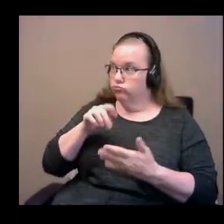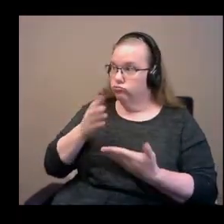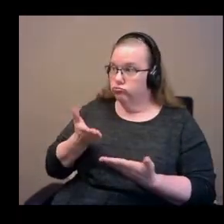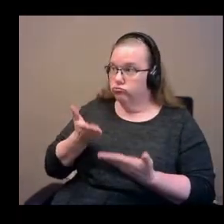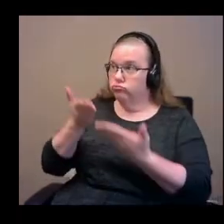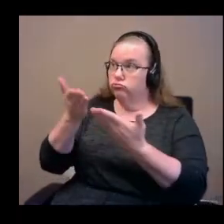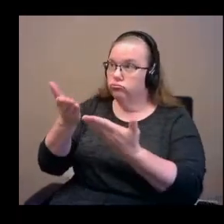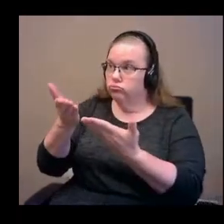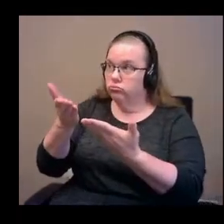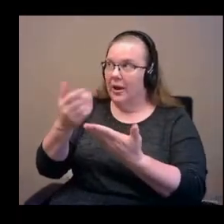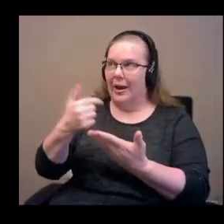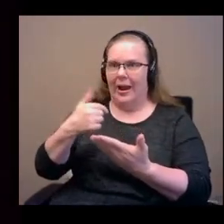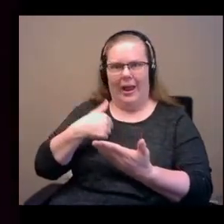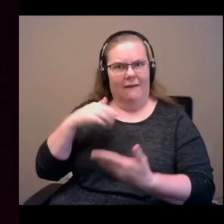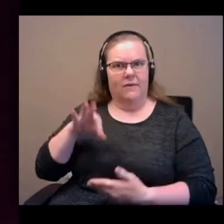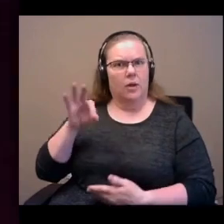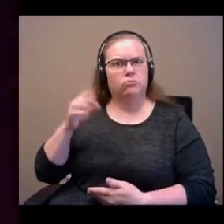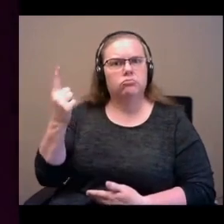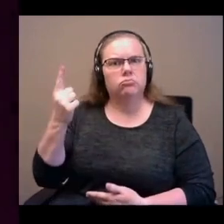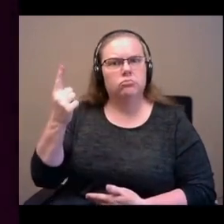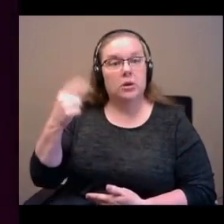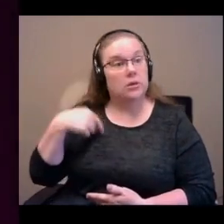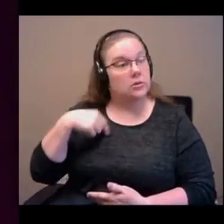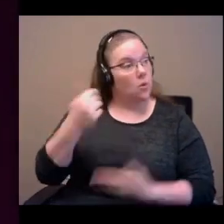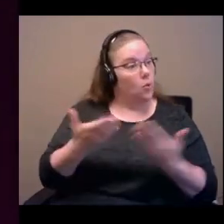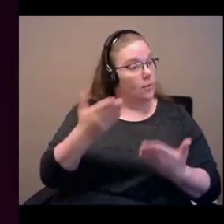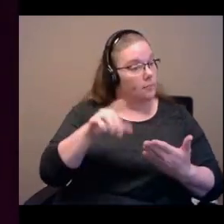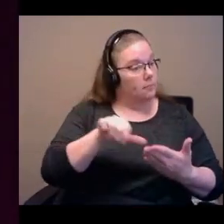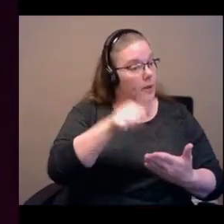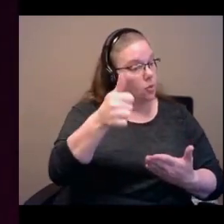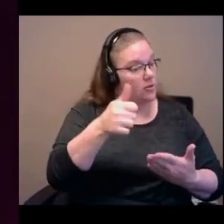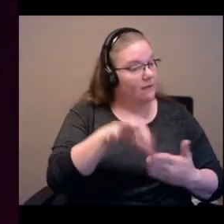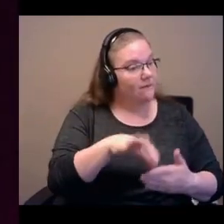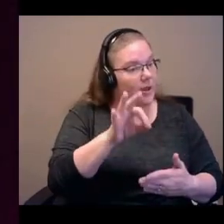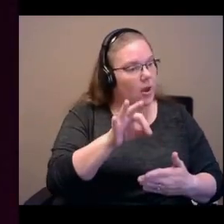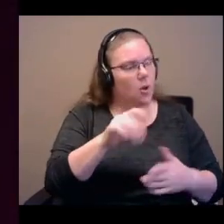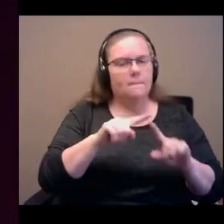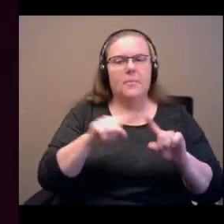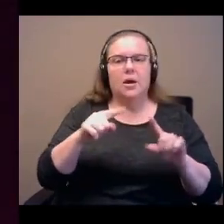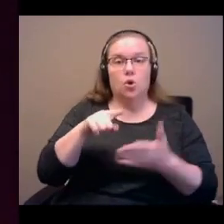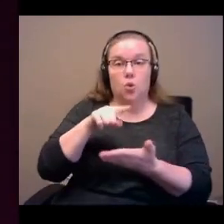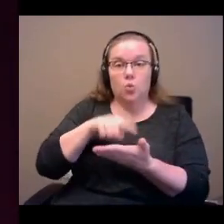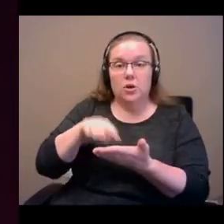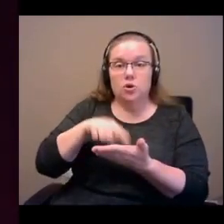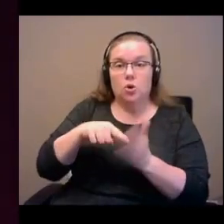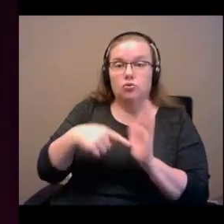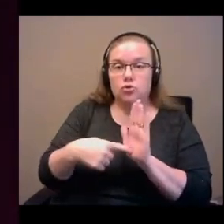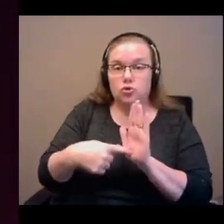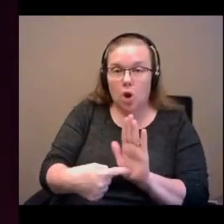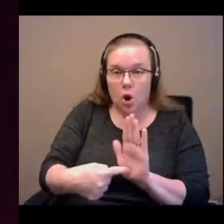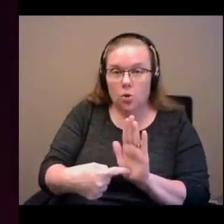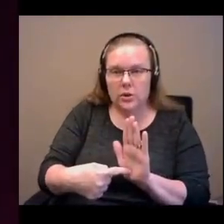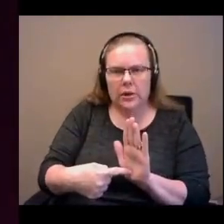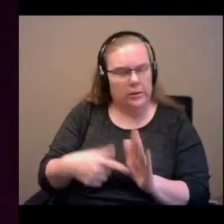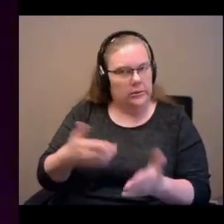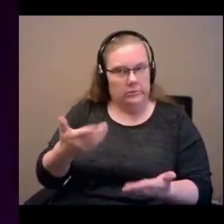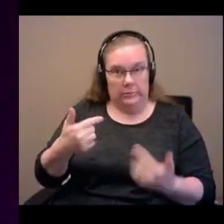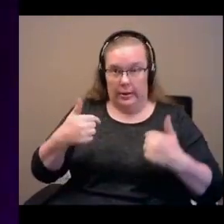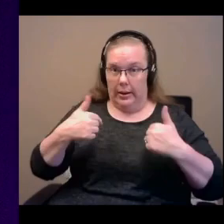found it. Maybe somebody else could have found something different. If I say results show this, that’s very objective, right? I didn’t have anything to do with it. This is what the